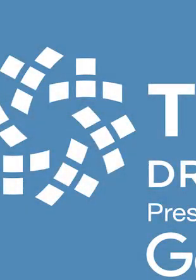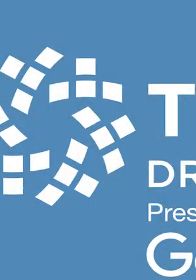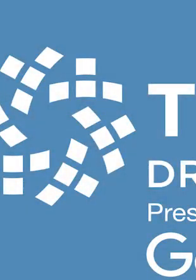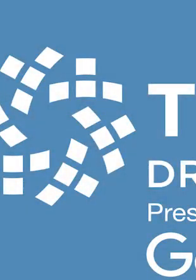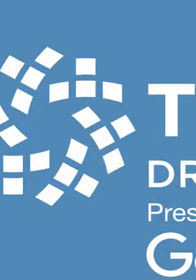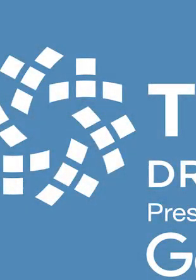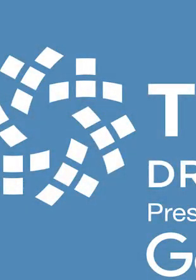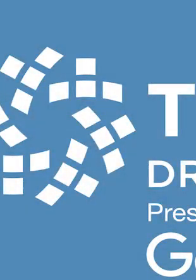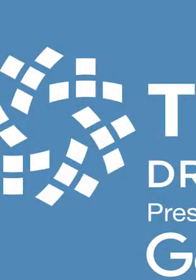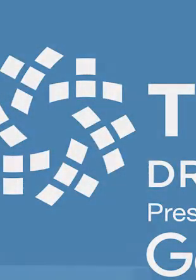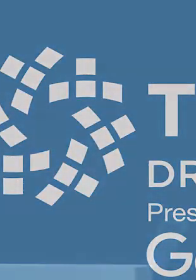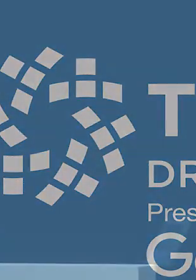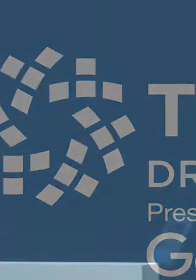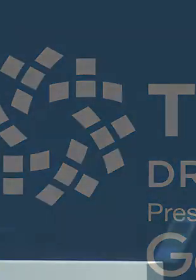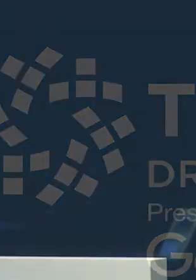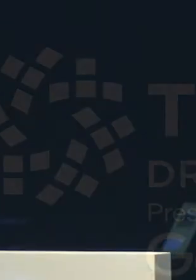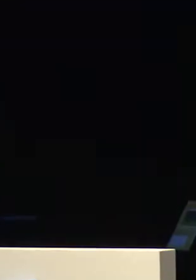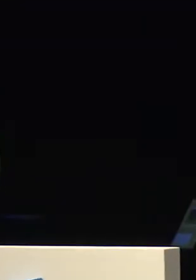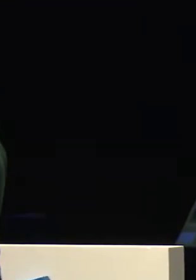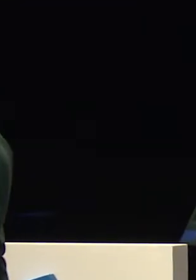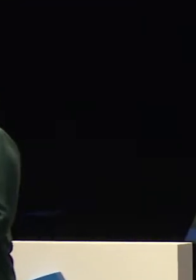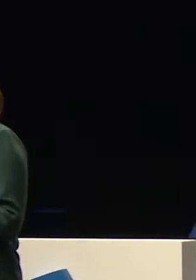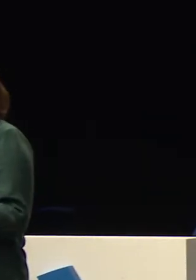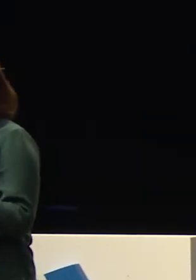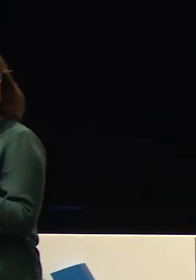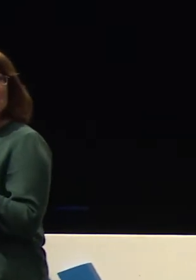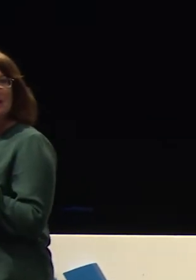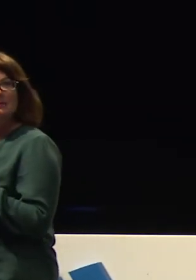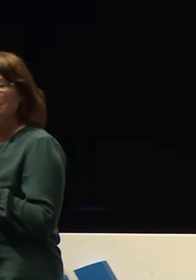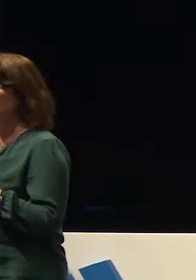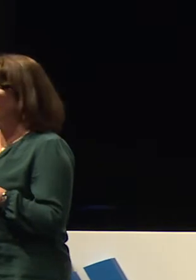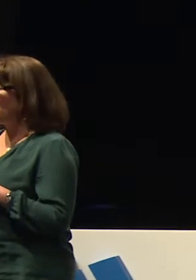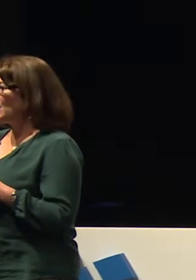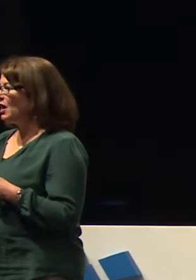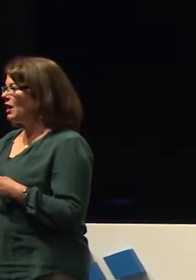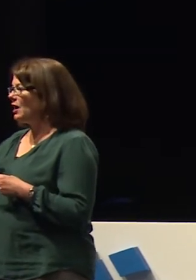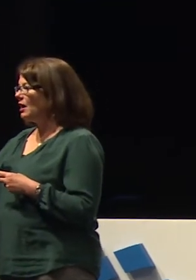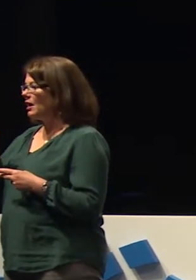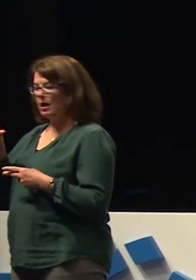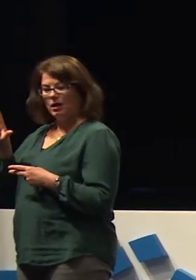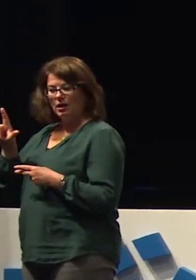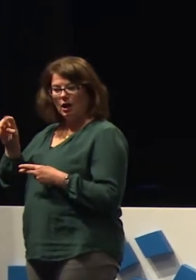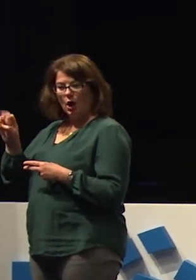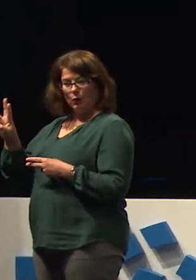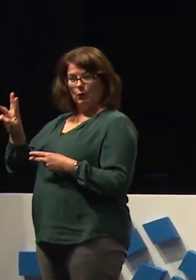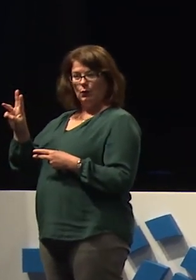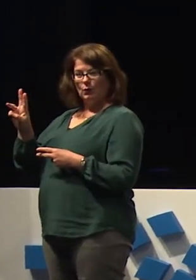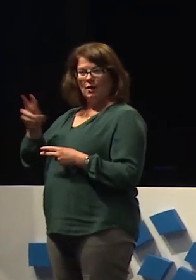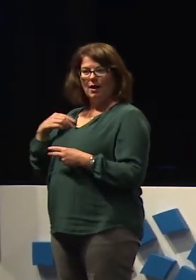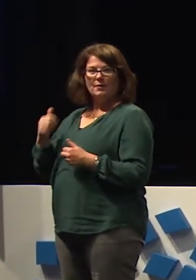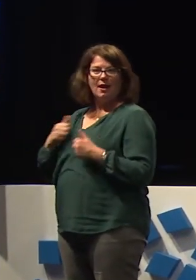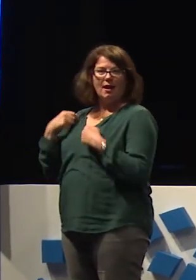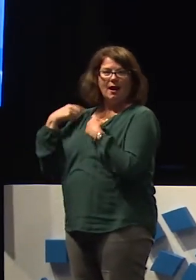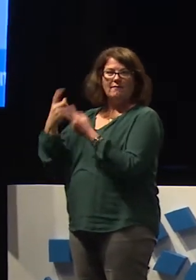hello everyone my name is KR Liu I've been a lifelong advocate for people with